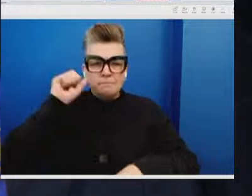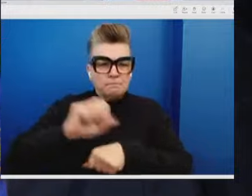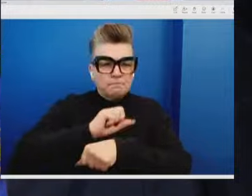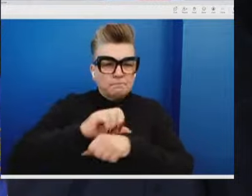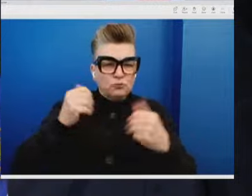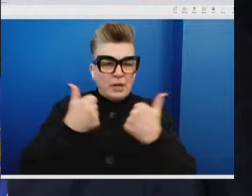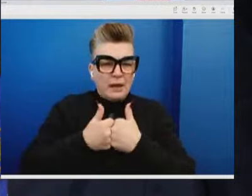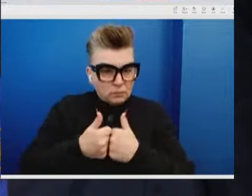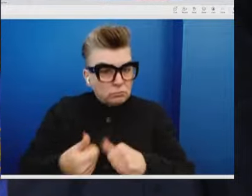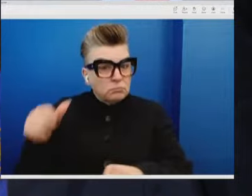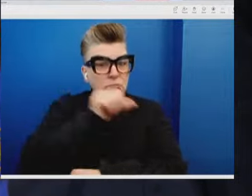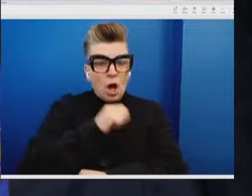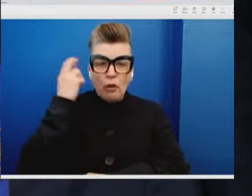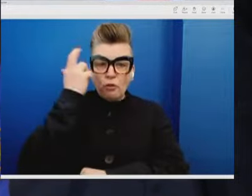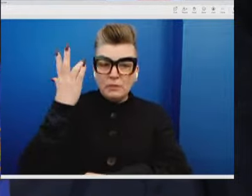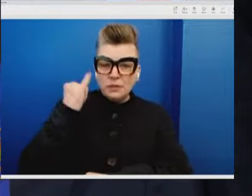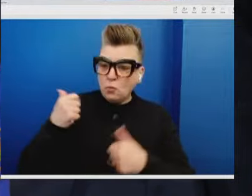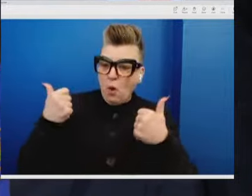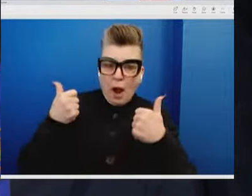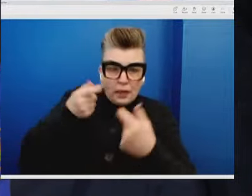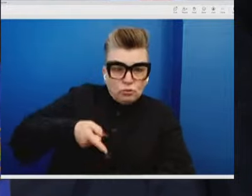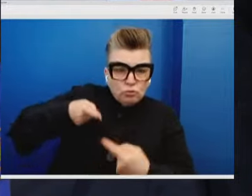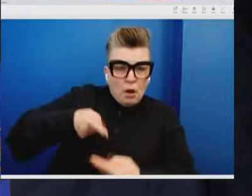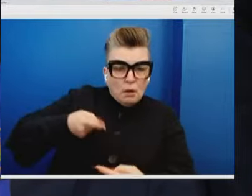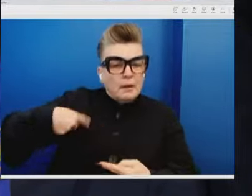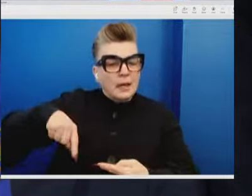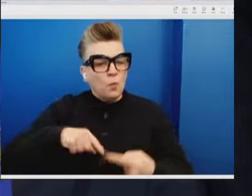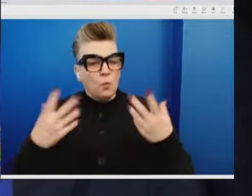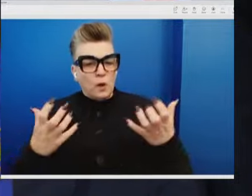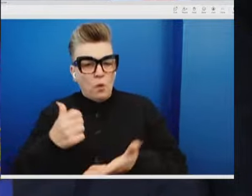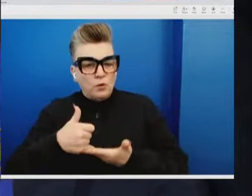them in many ways. And one of them is to make sure that they're not held back from reaching